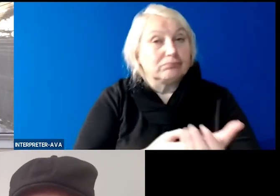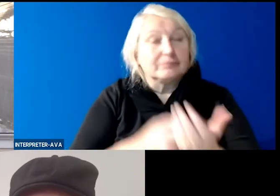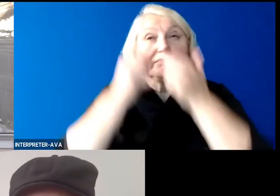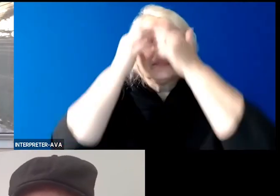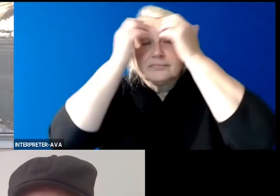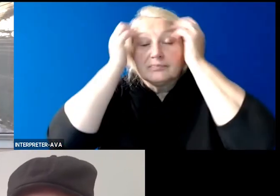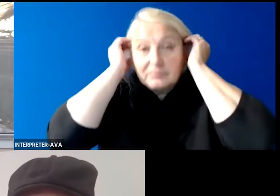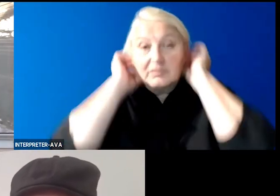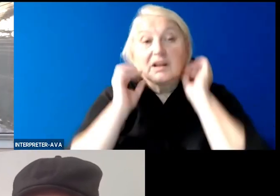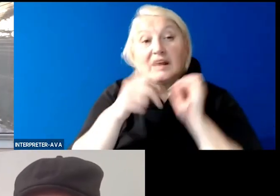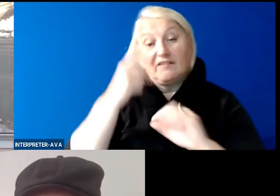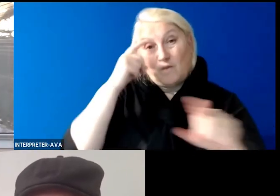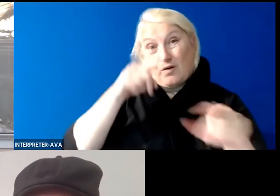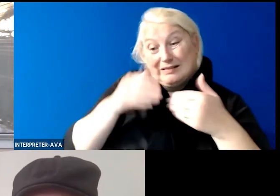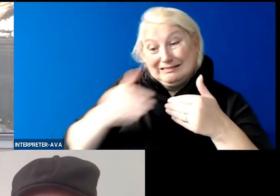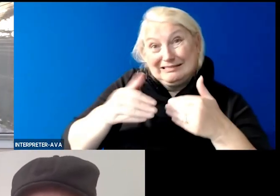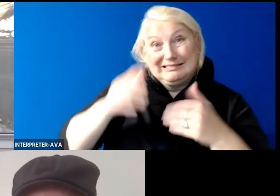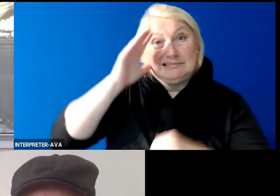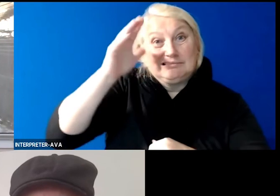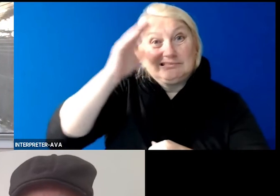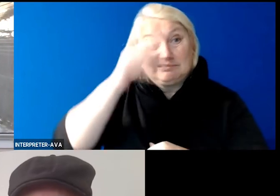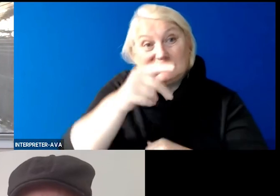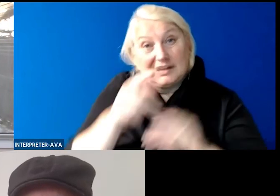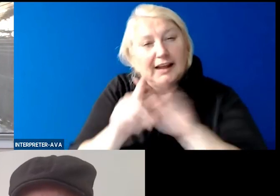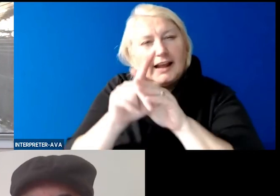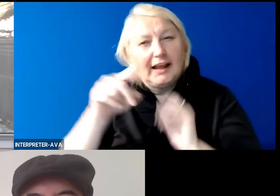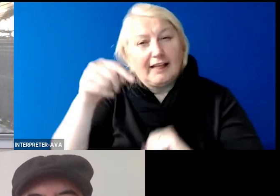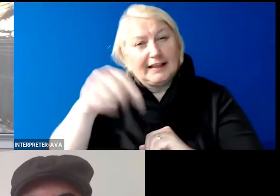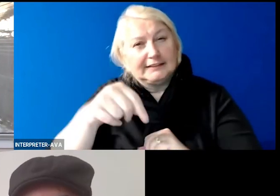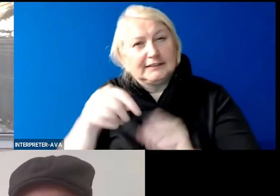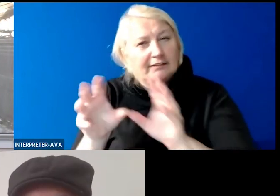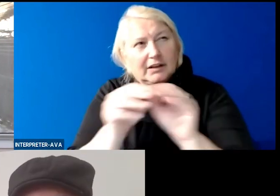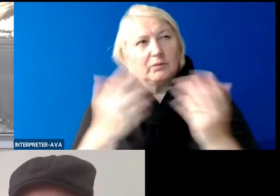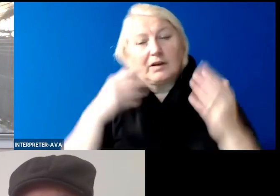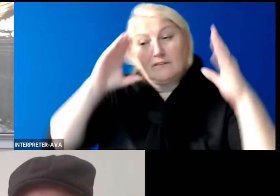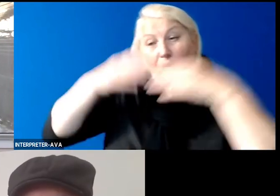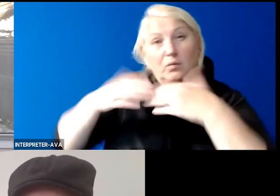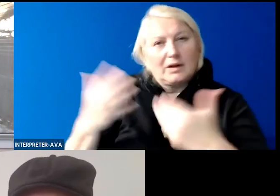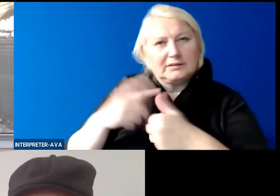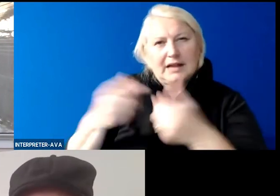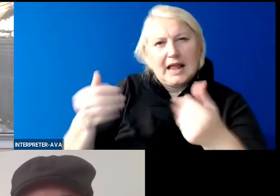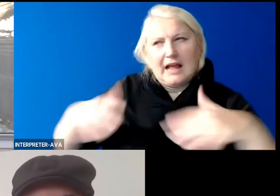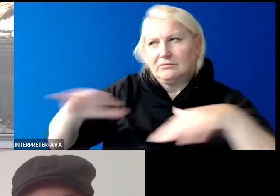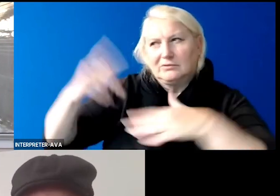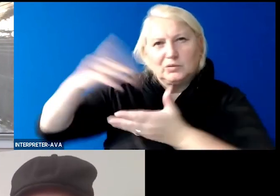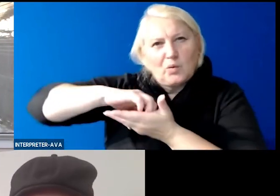of this event is again the focus on stolen land, stolen lives, and stolen labour.